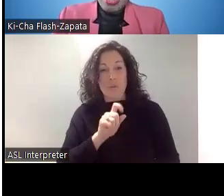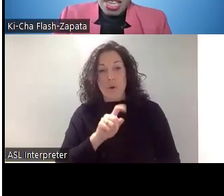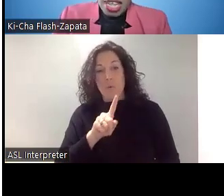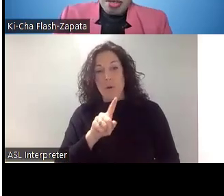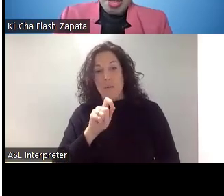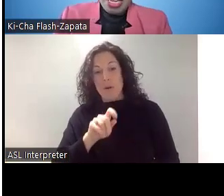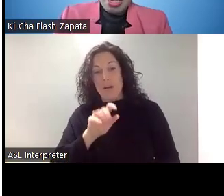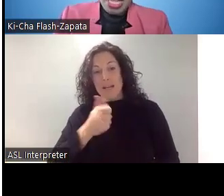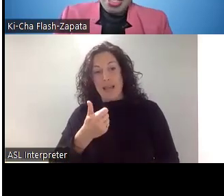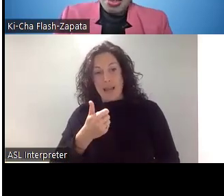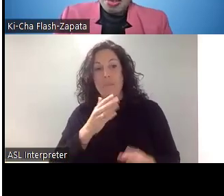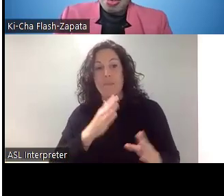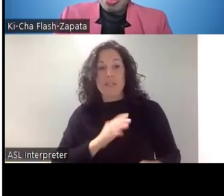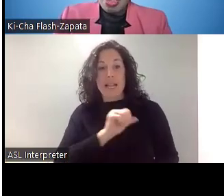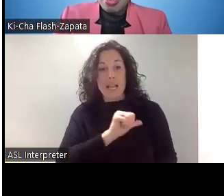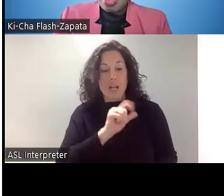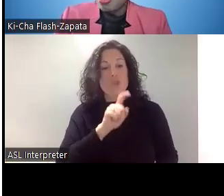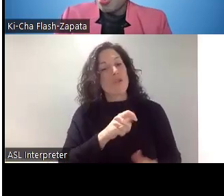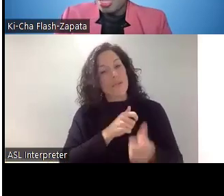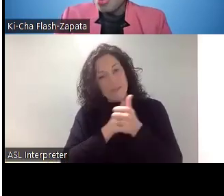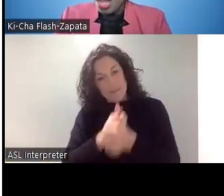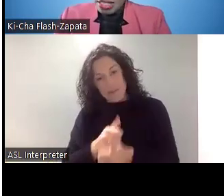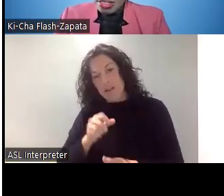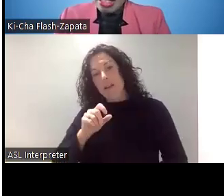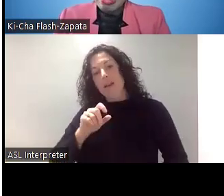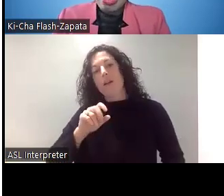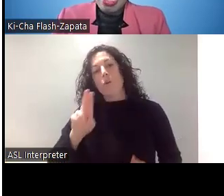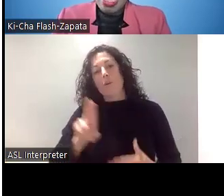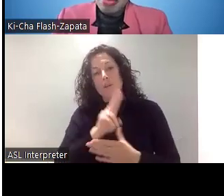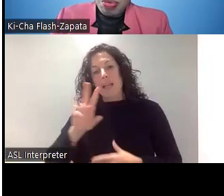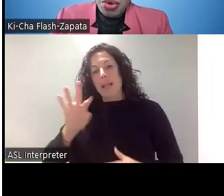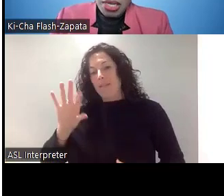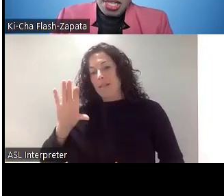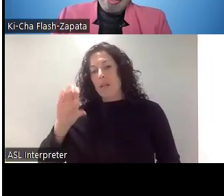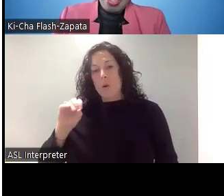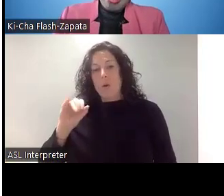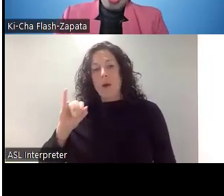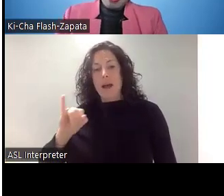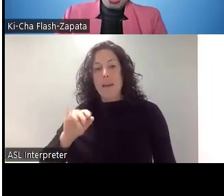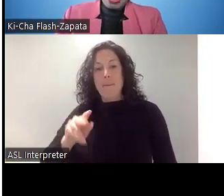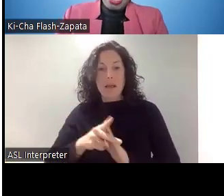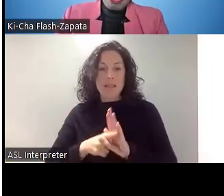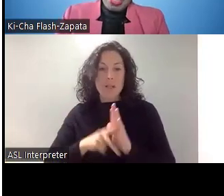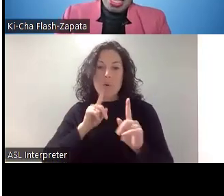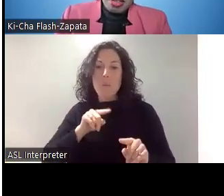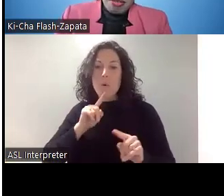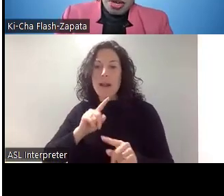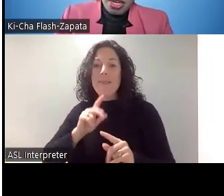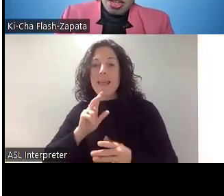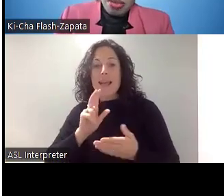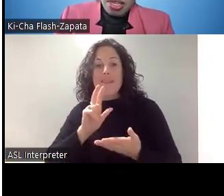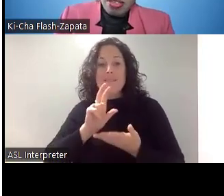A should have abided by the University's FCOI policies and reported the investments and equity in the foreign company,